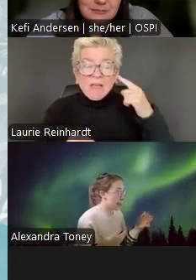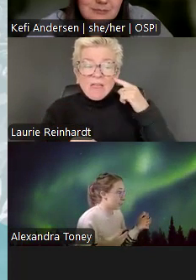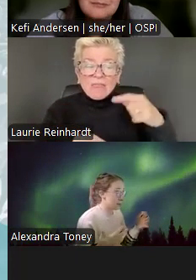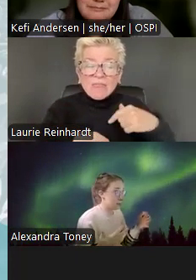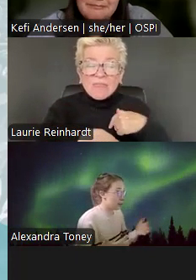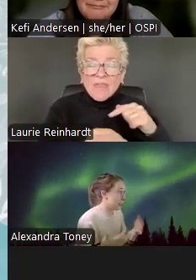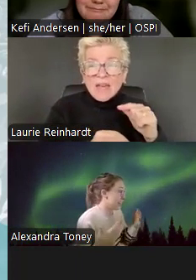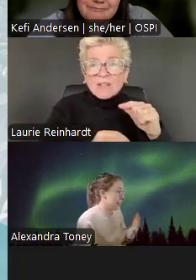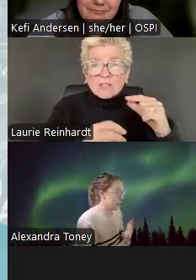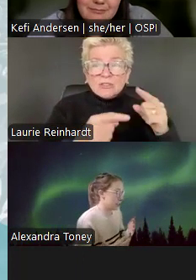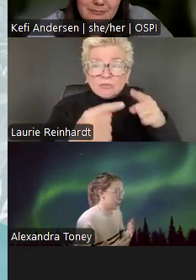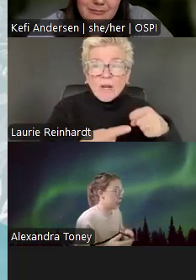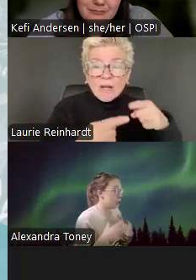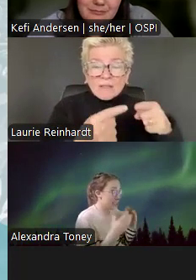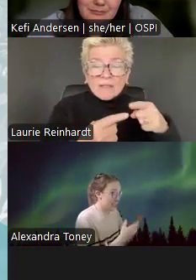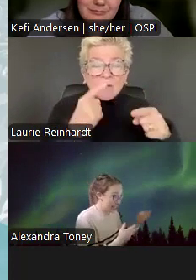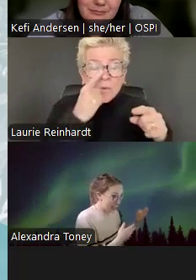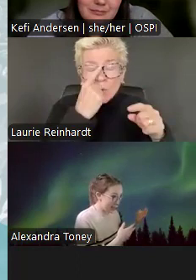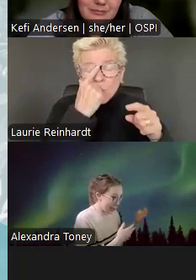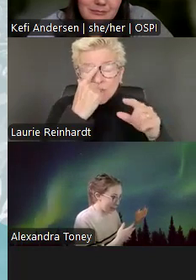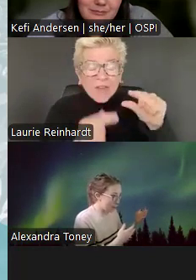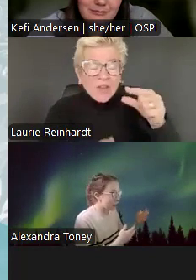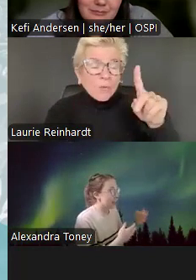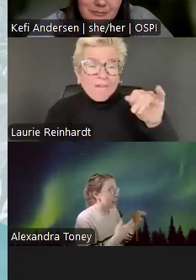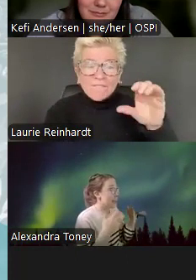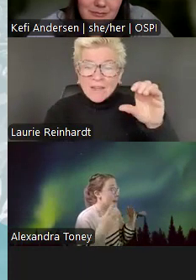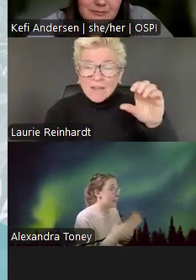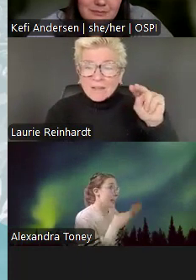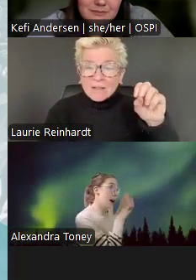class could be rigorous and high interest.' So using the data you have to kind of think